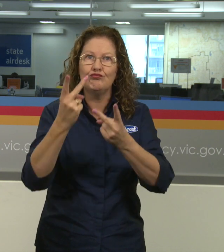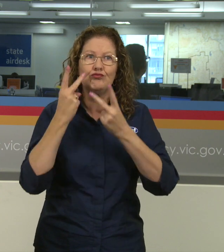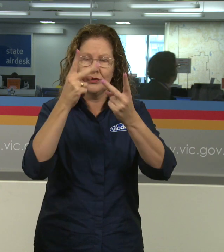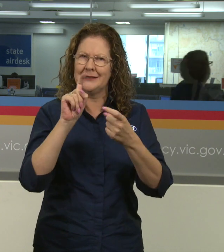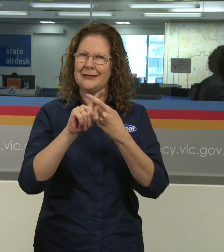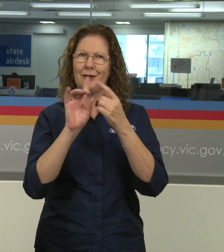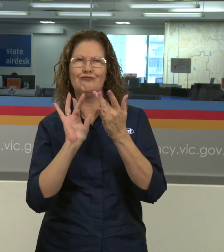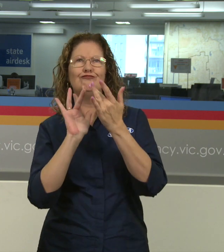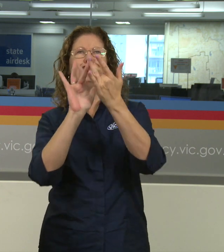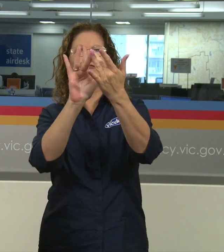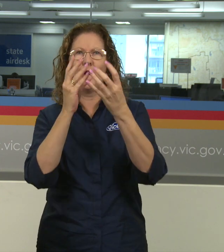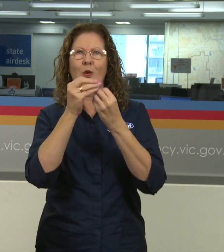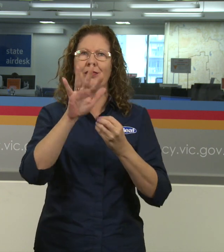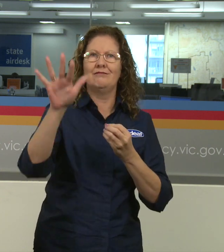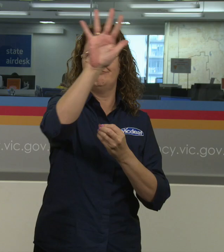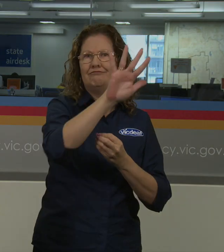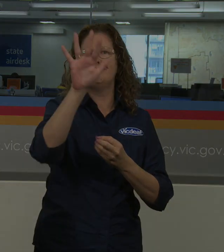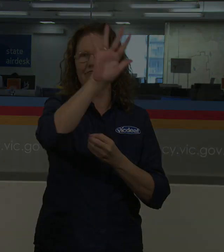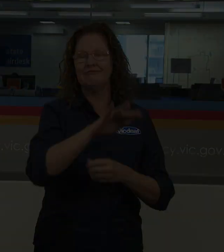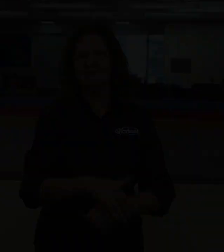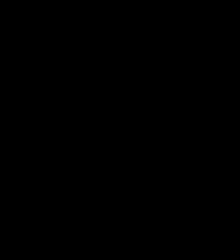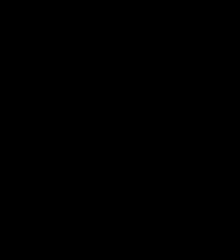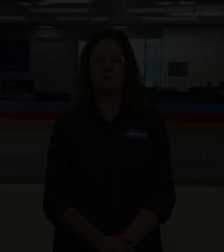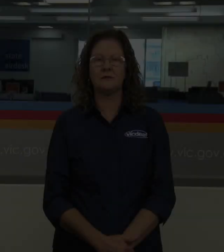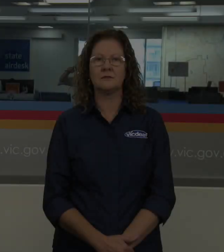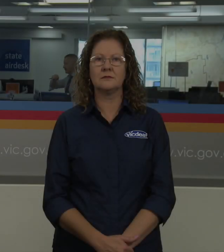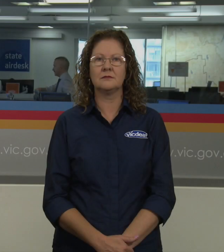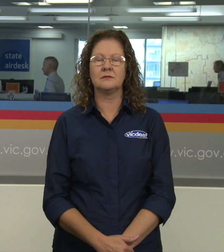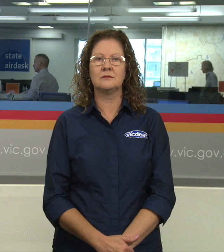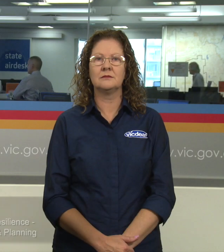Victoria.